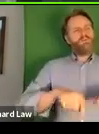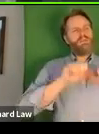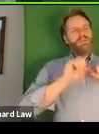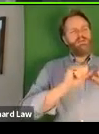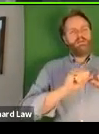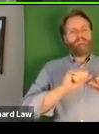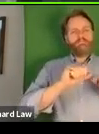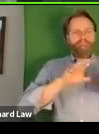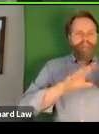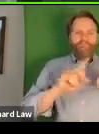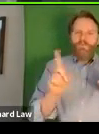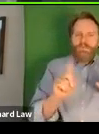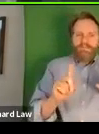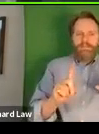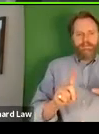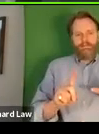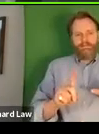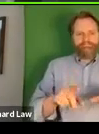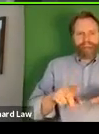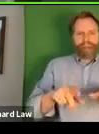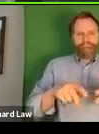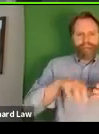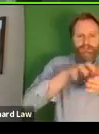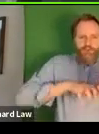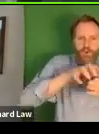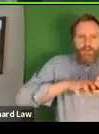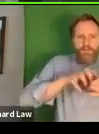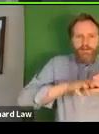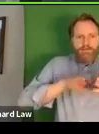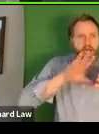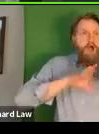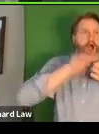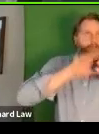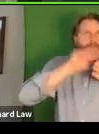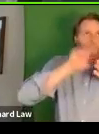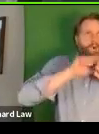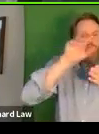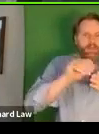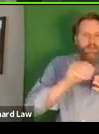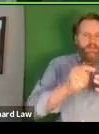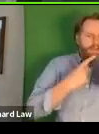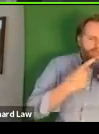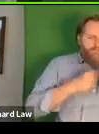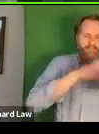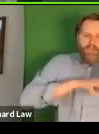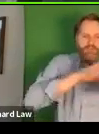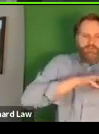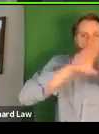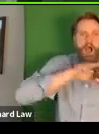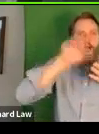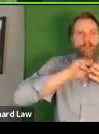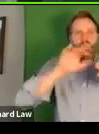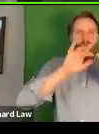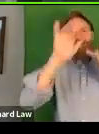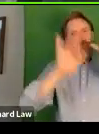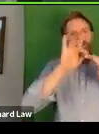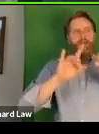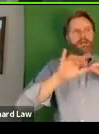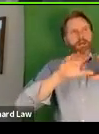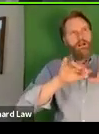of media on the case for case files we've got a situation similar to the